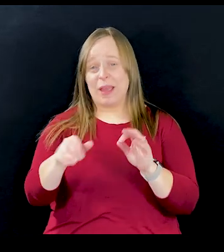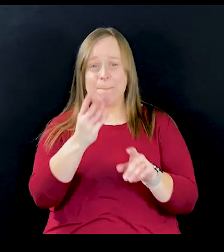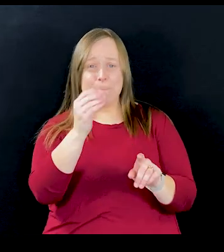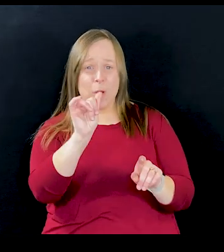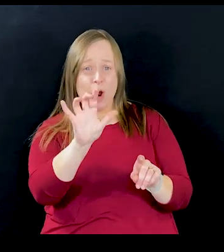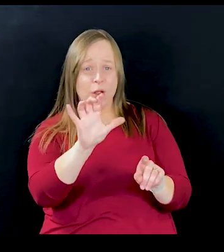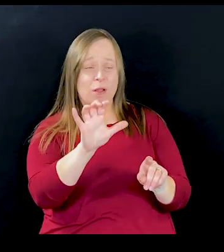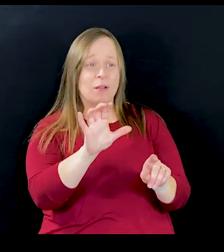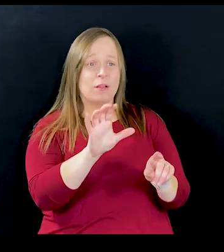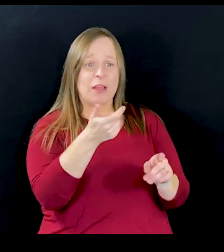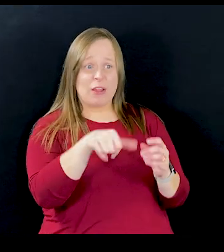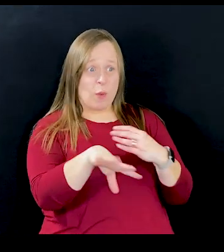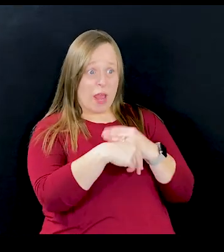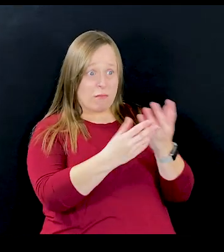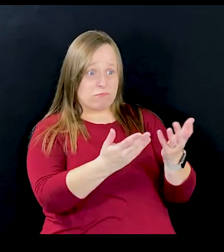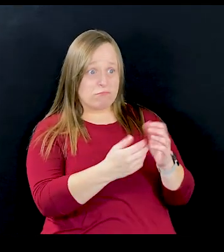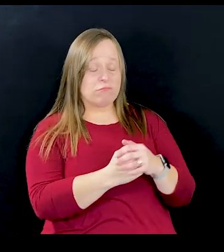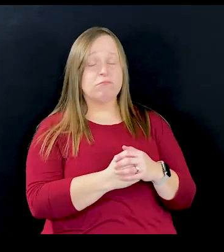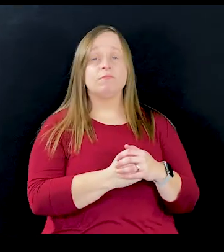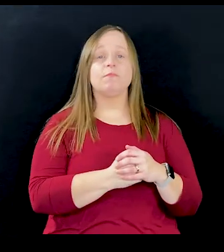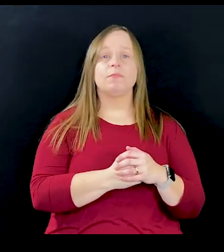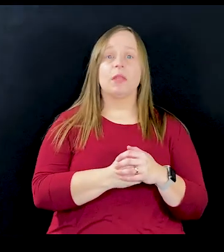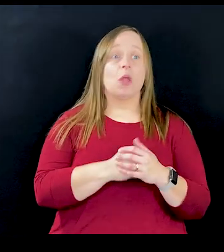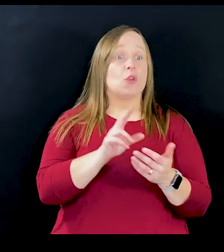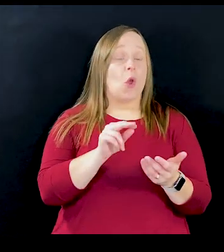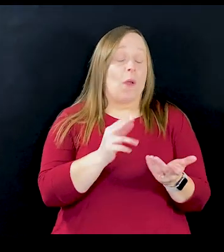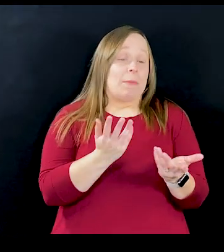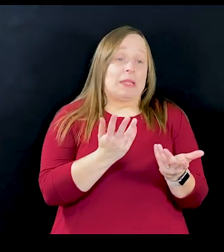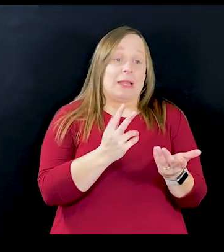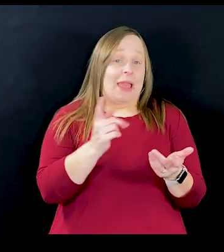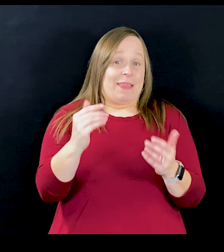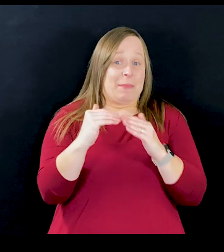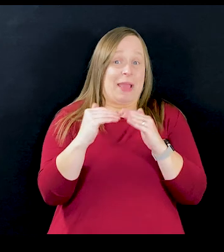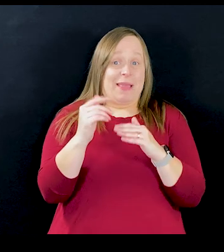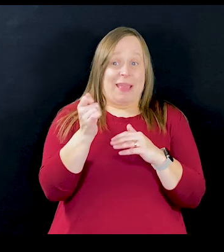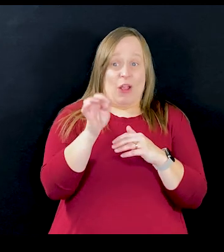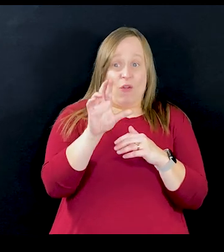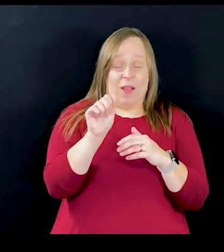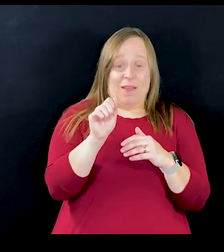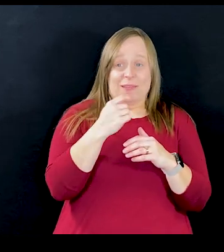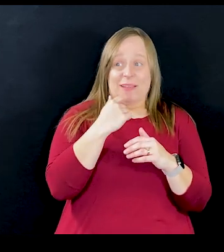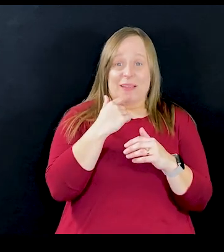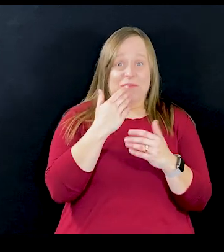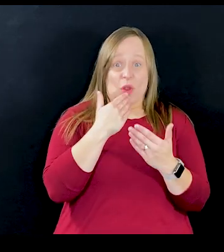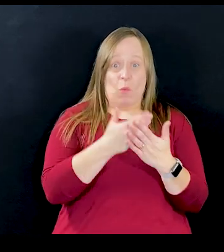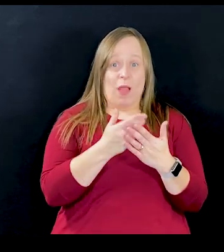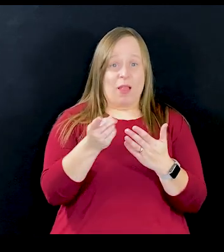Marc, is there anything you want to add? No, I think that my colleague Erica Molina stated it very well.